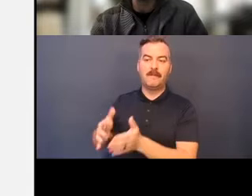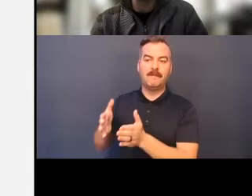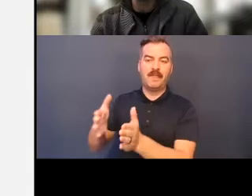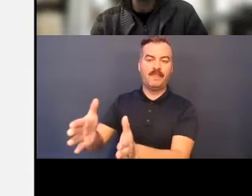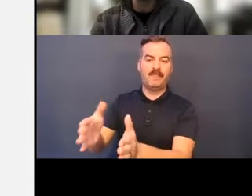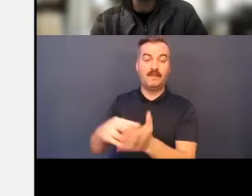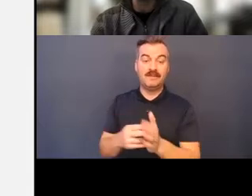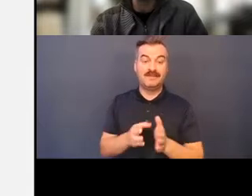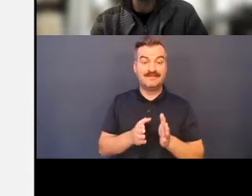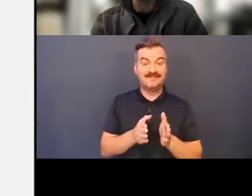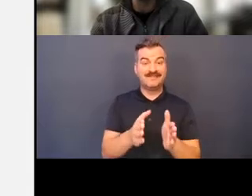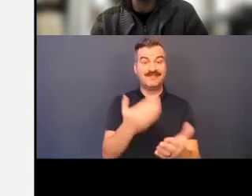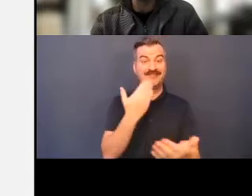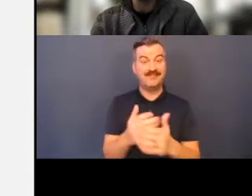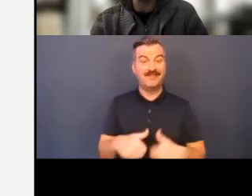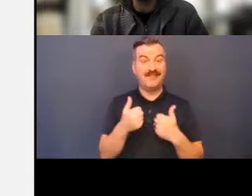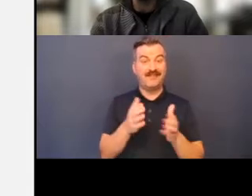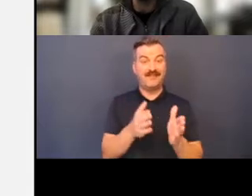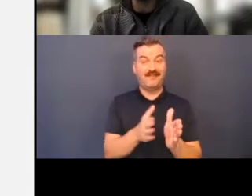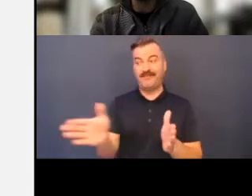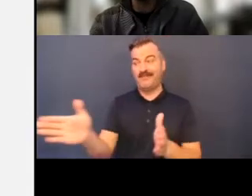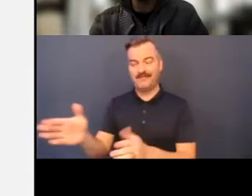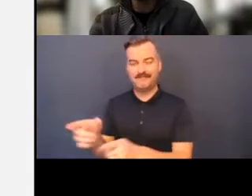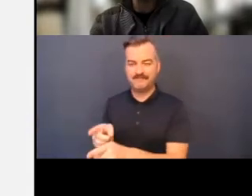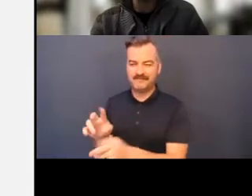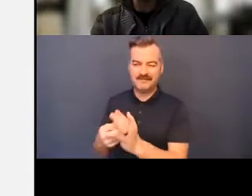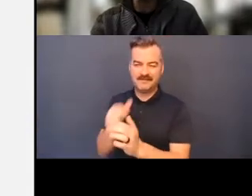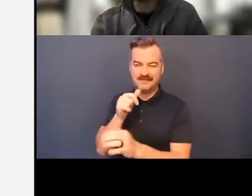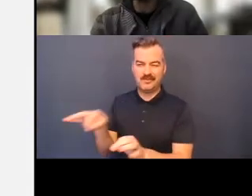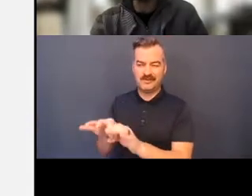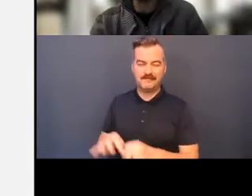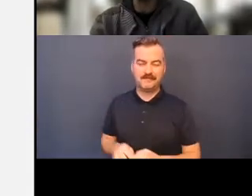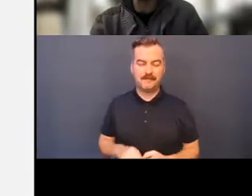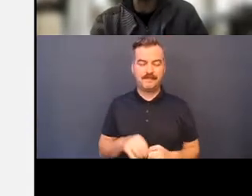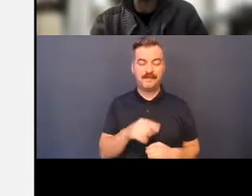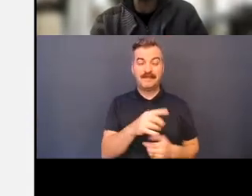straight line of a good life as predicted by ability as Rimando states, quote, the reason